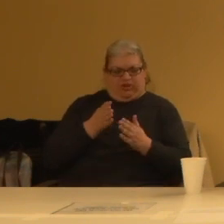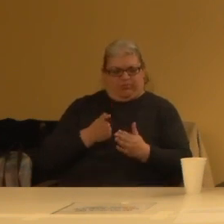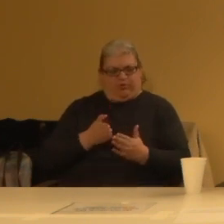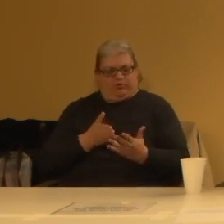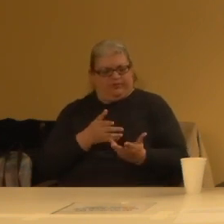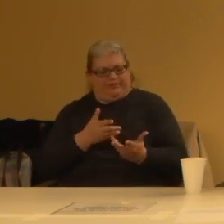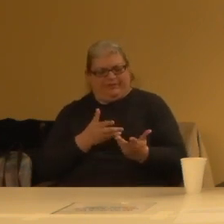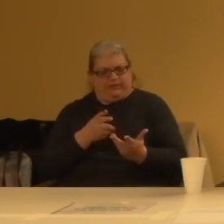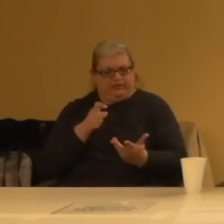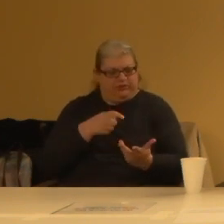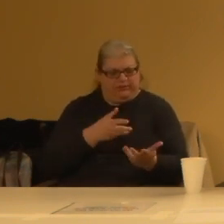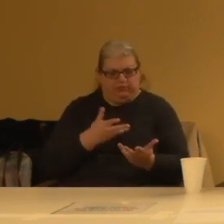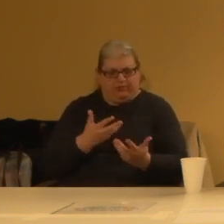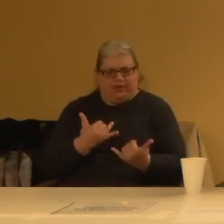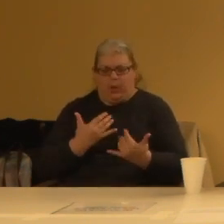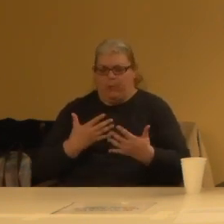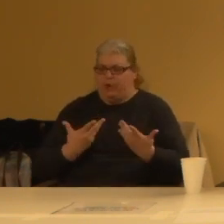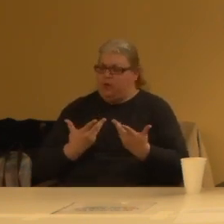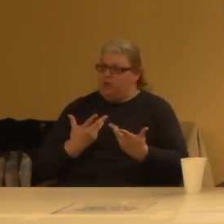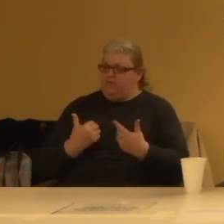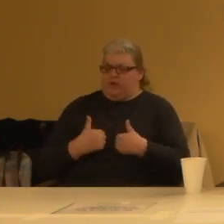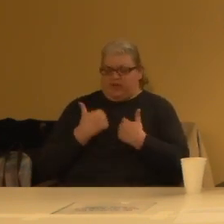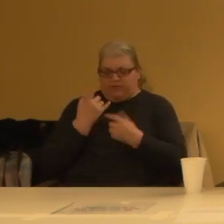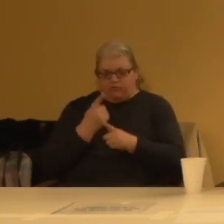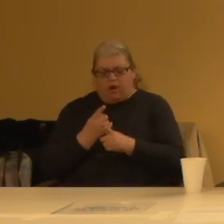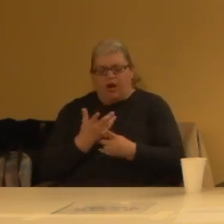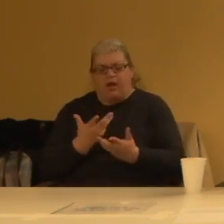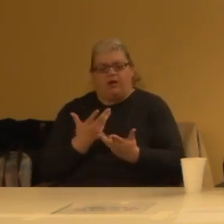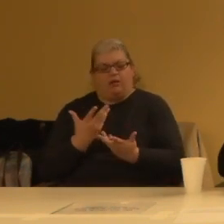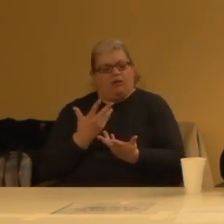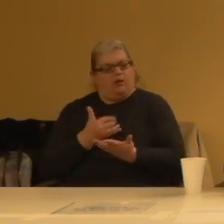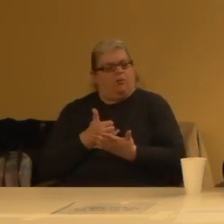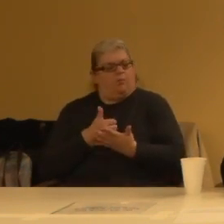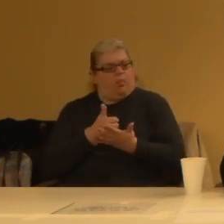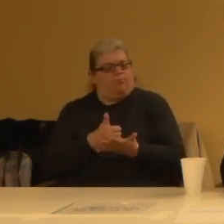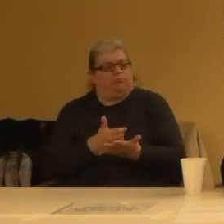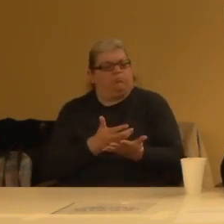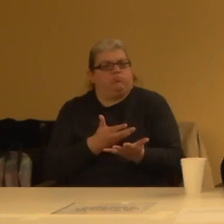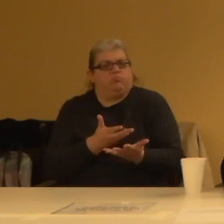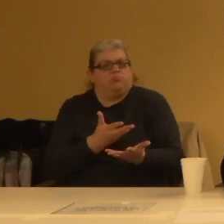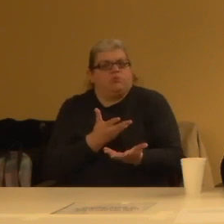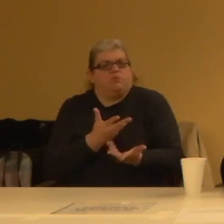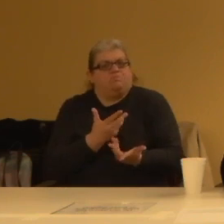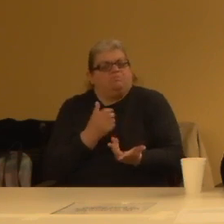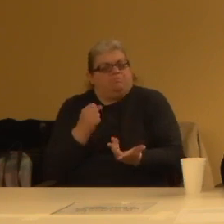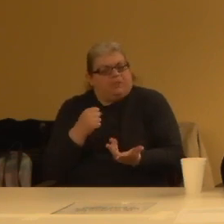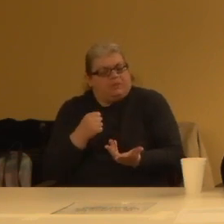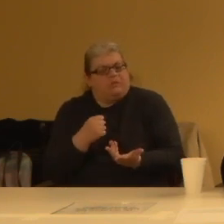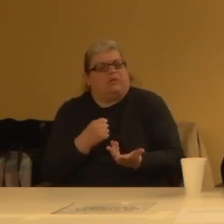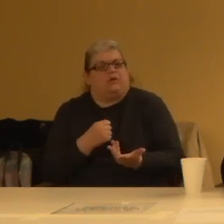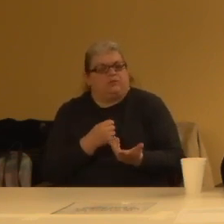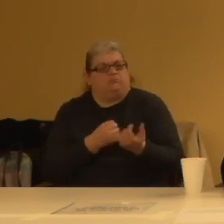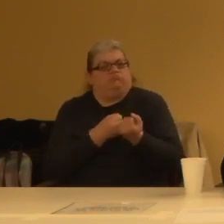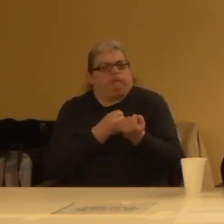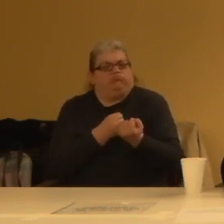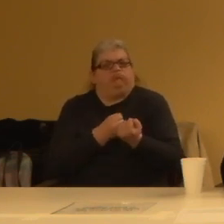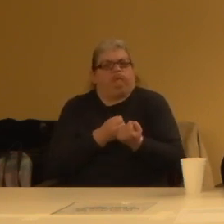I will live up to what she thinks that I'm doing." So I think when you find people who expect more of you,